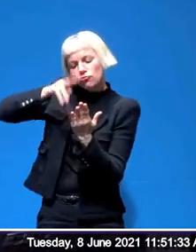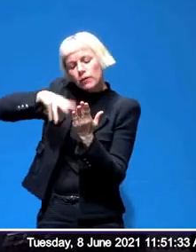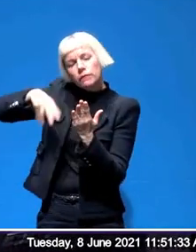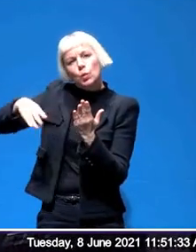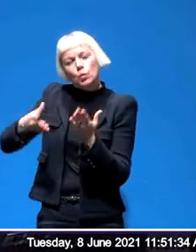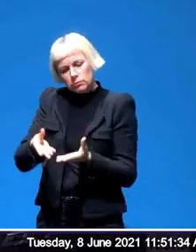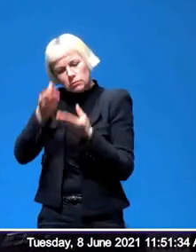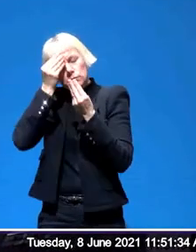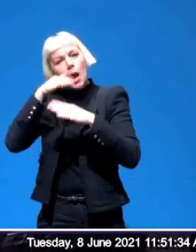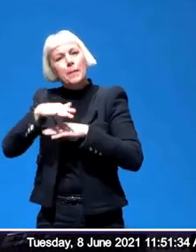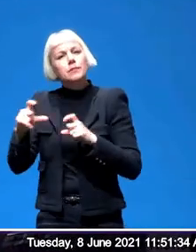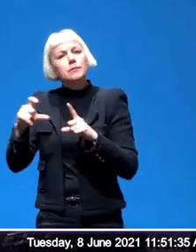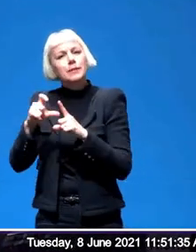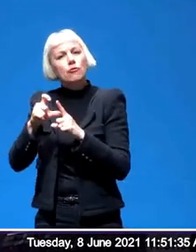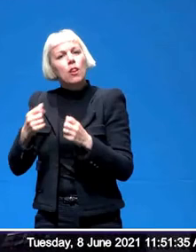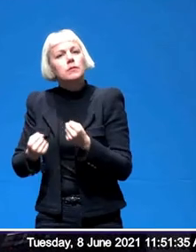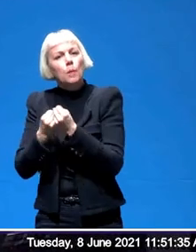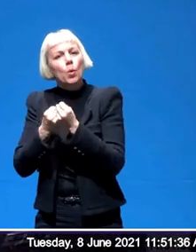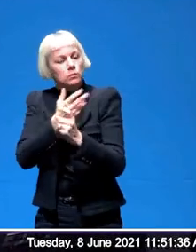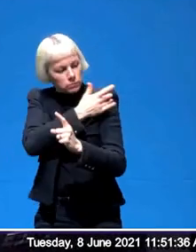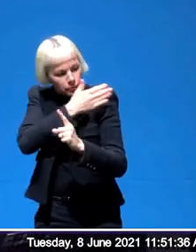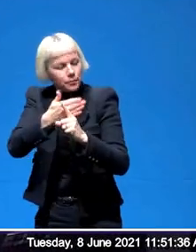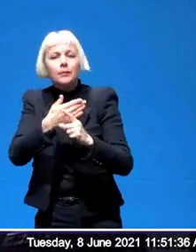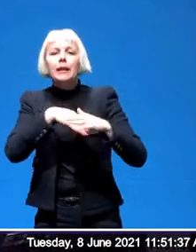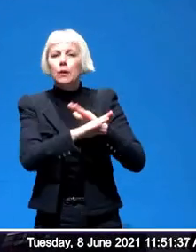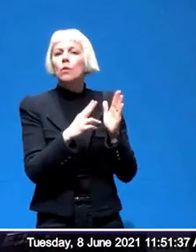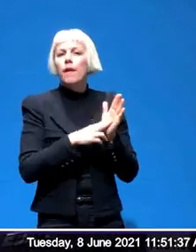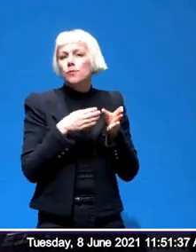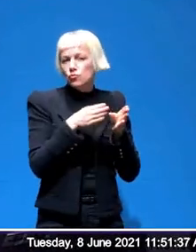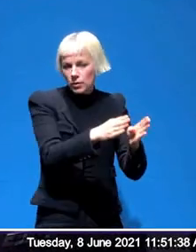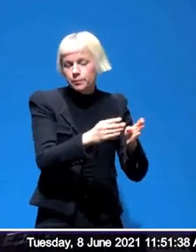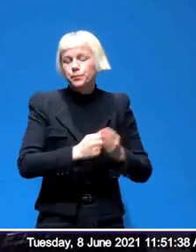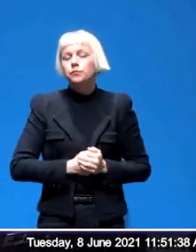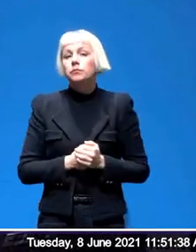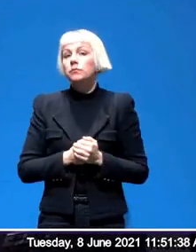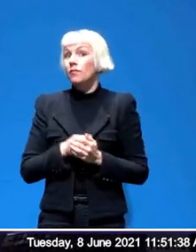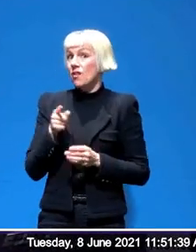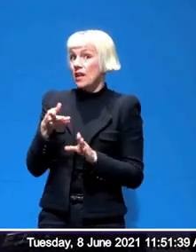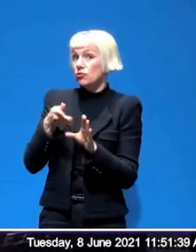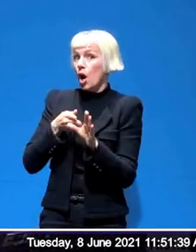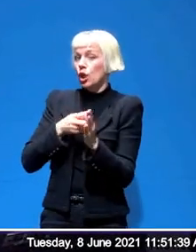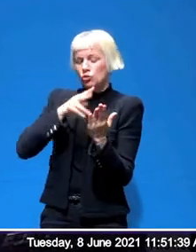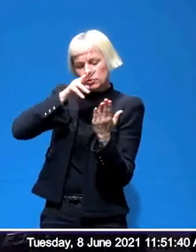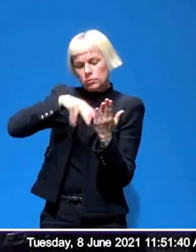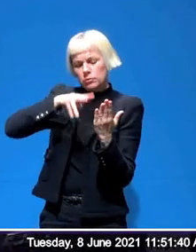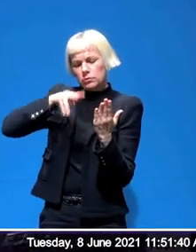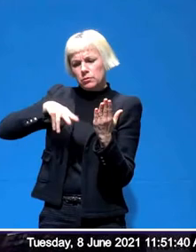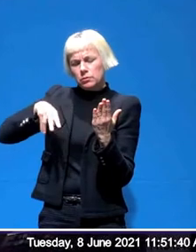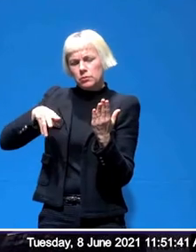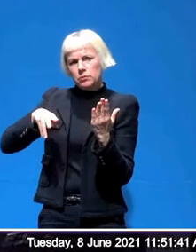about Daniel's supports in the accommodation setting. It was the psychologist's review of these notes that we discovered that